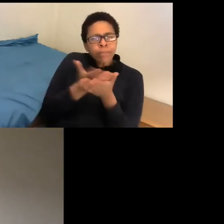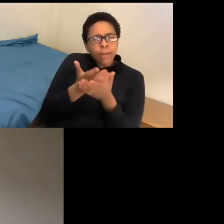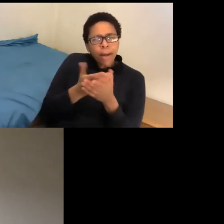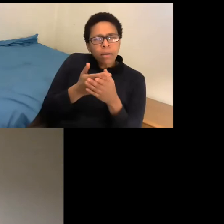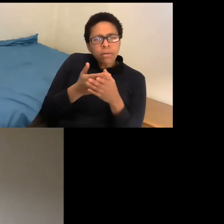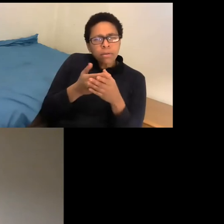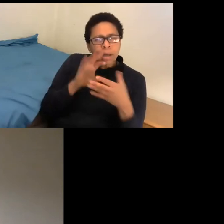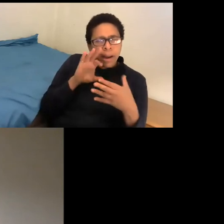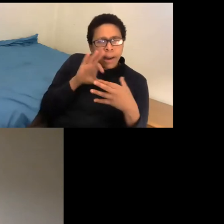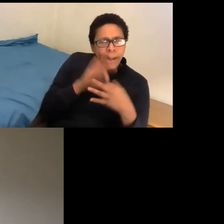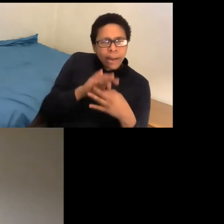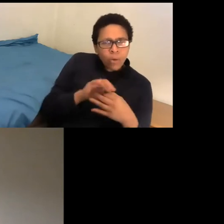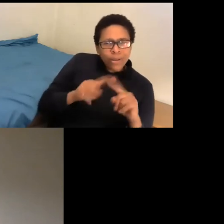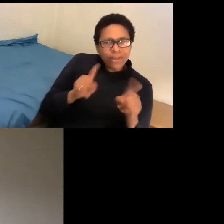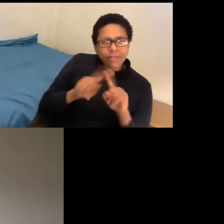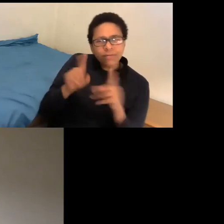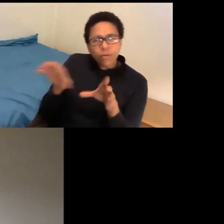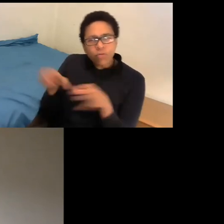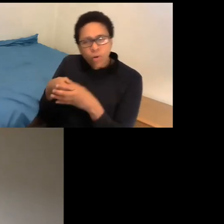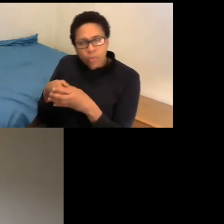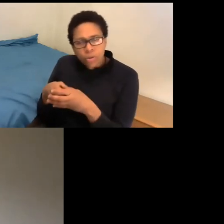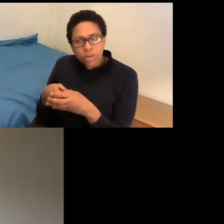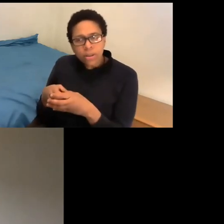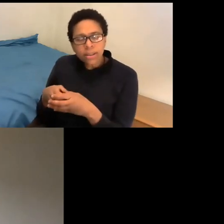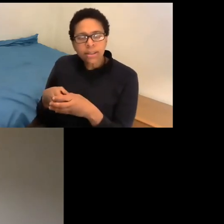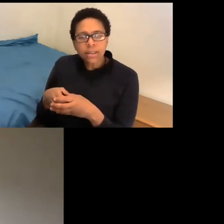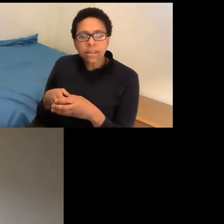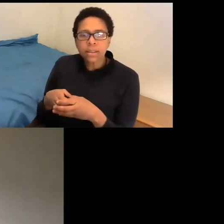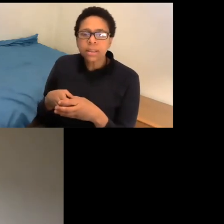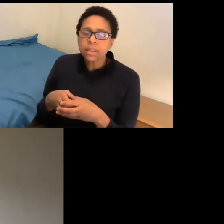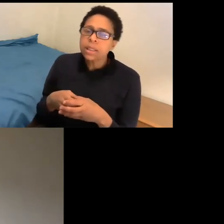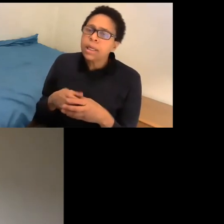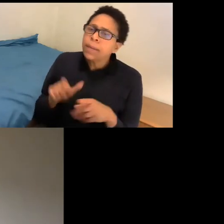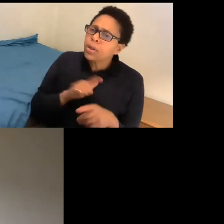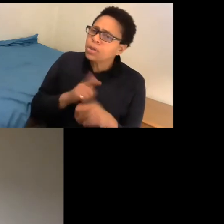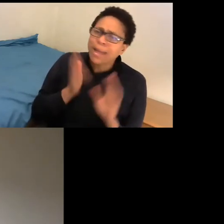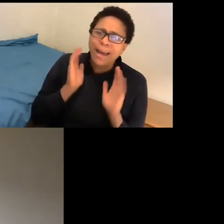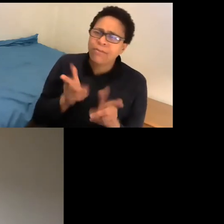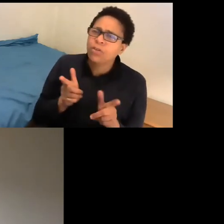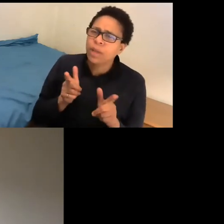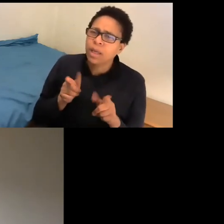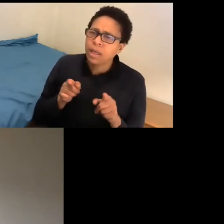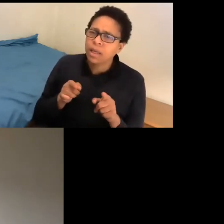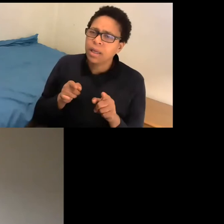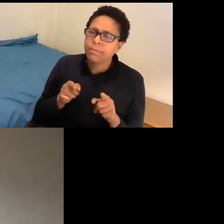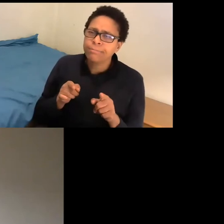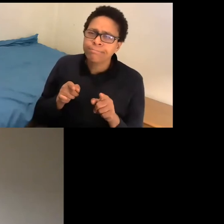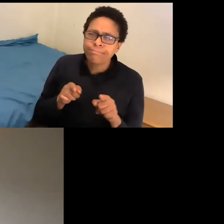them all together. So obviously, there must be some parallels. We're bringing together different, like interfaith